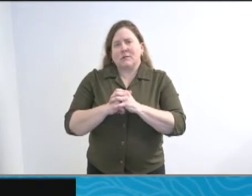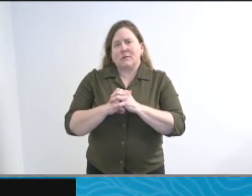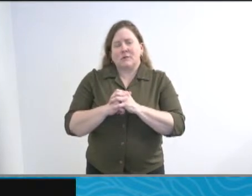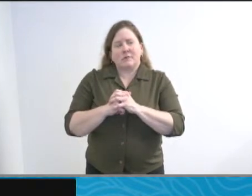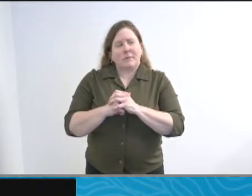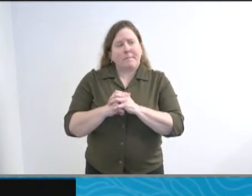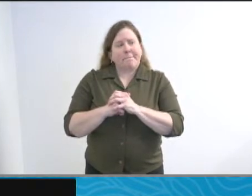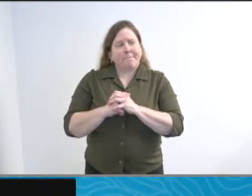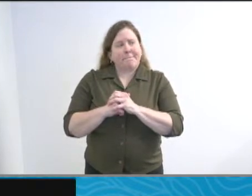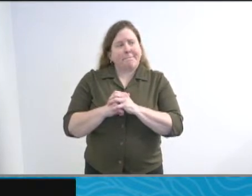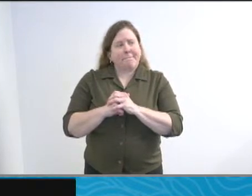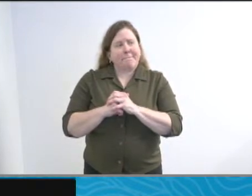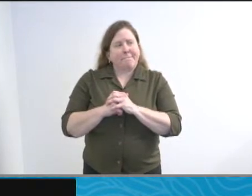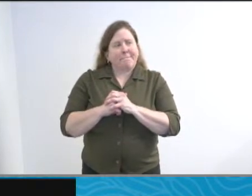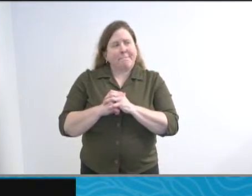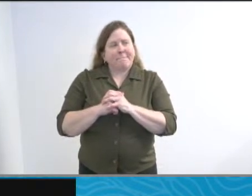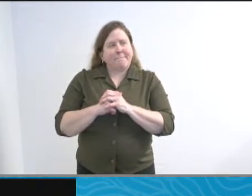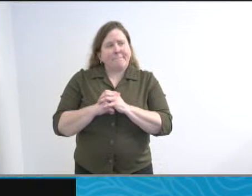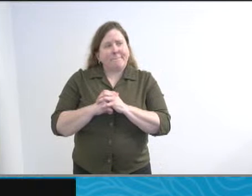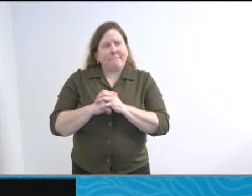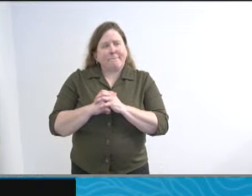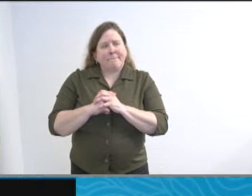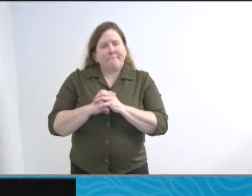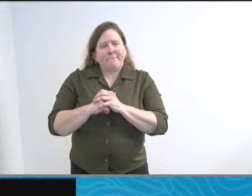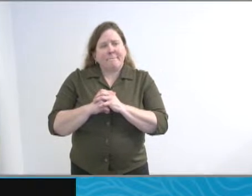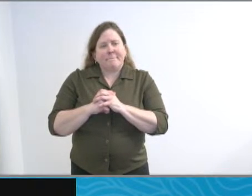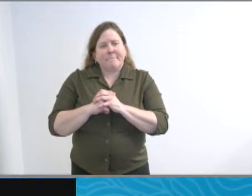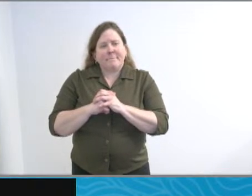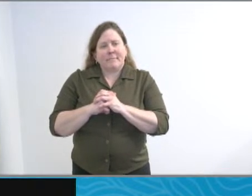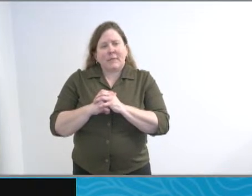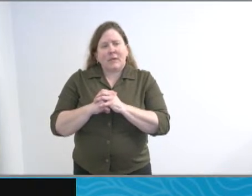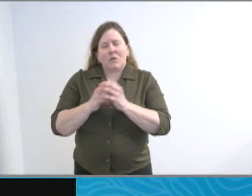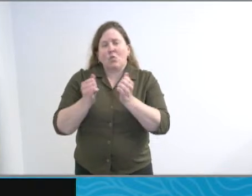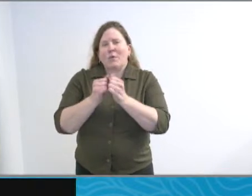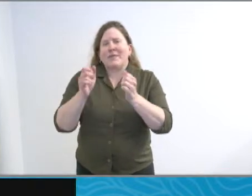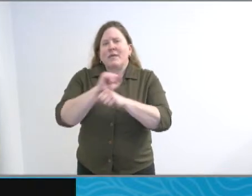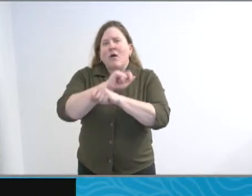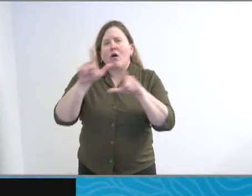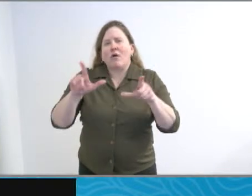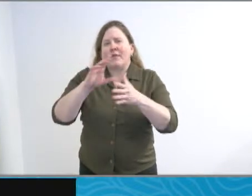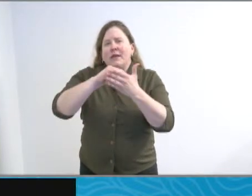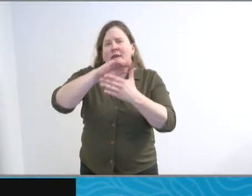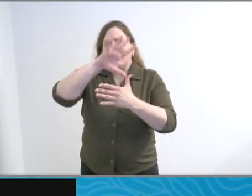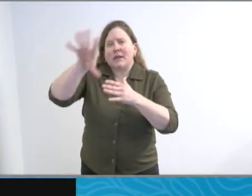And so again, with all of the engagement, we really wanted to make sure